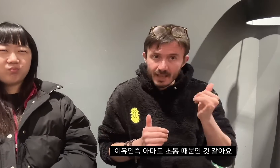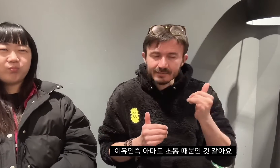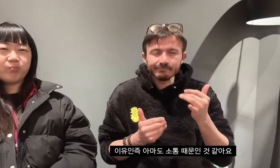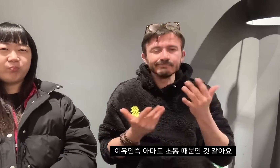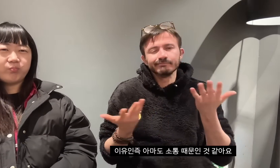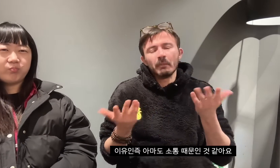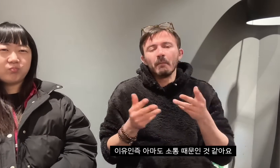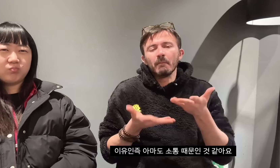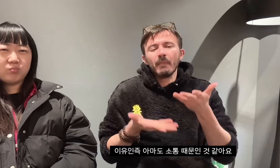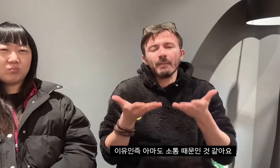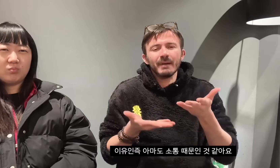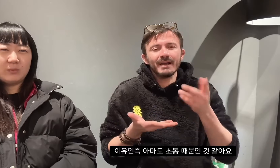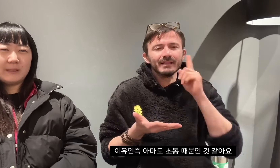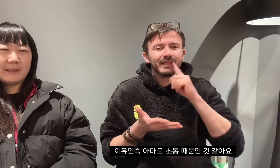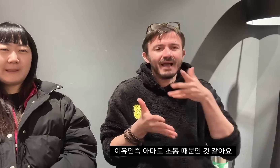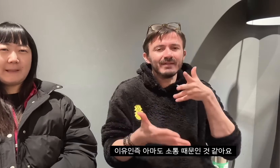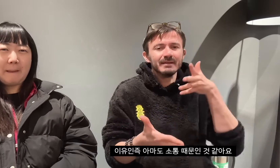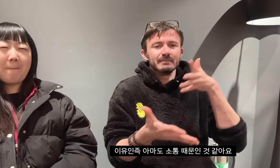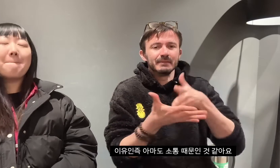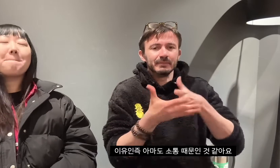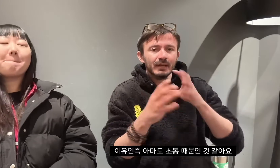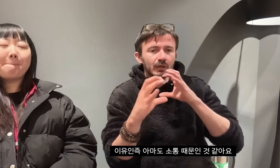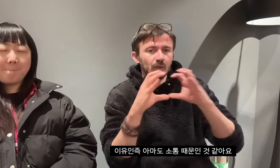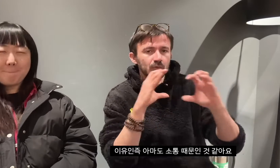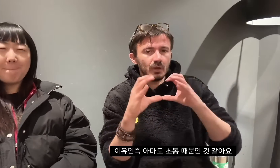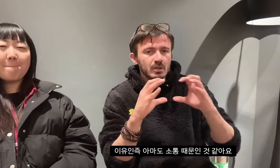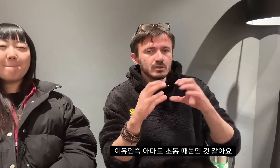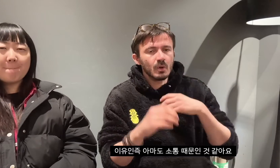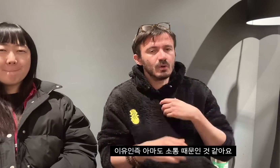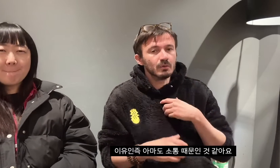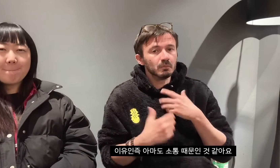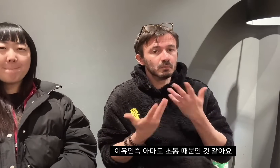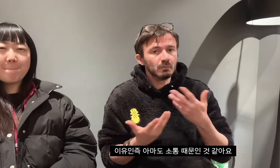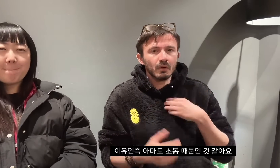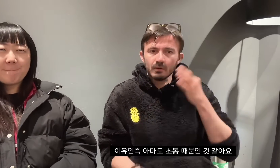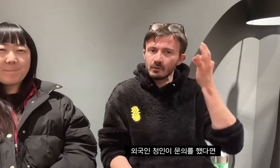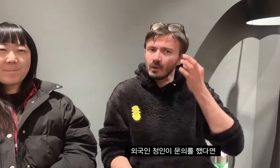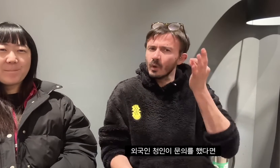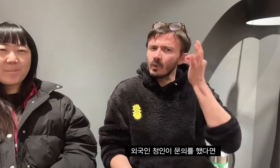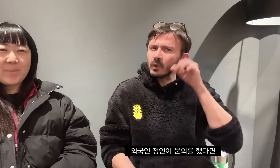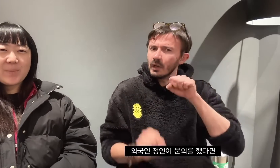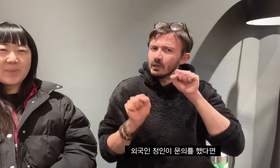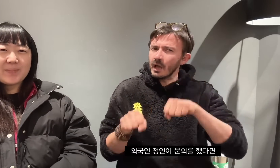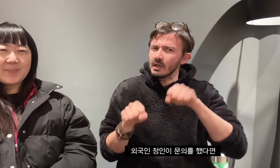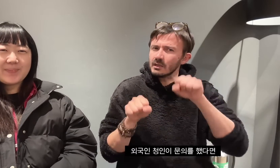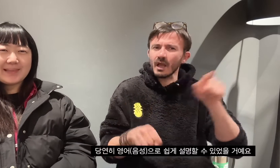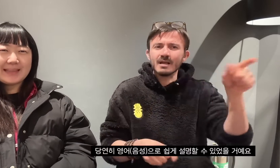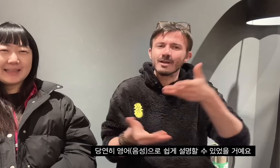The reason is probably because of communication. If a foreigner hearing inquired about it,